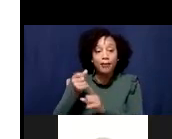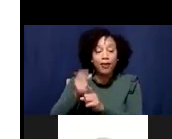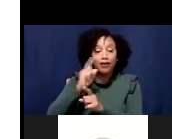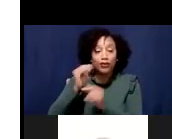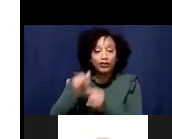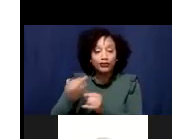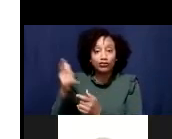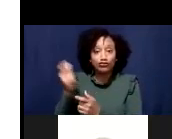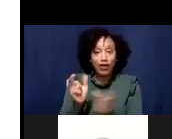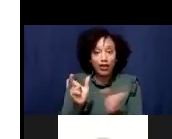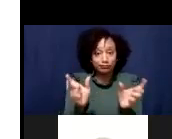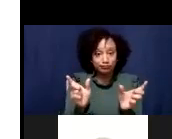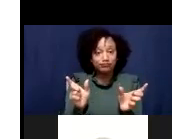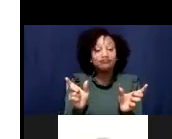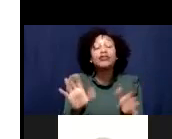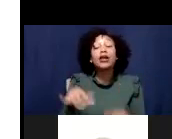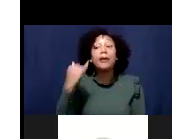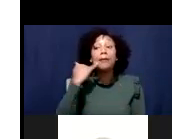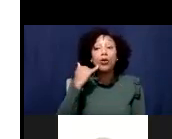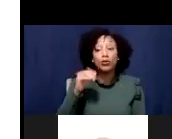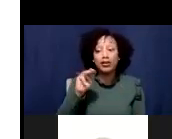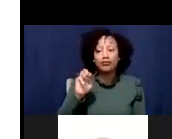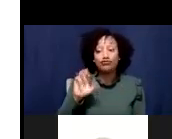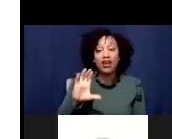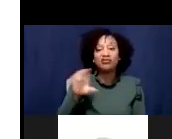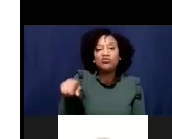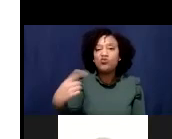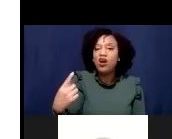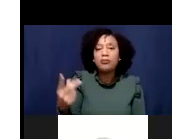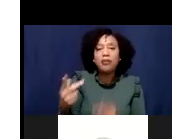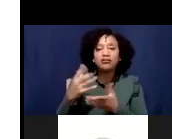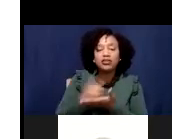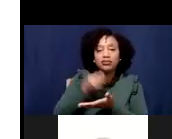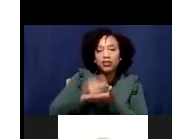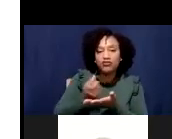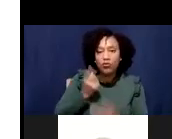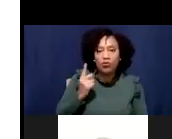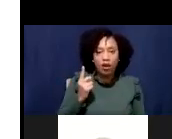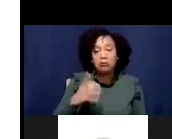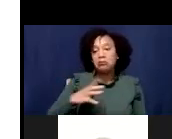for the project or program, you will put in the amount of funds you're asking of MRAC